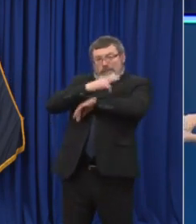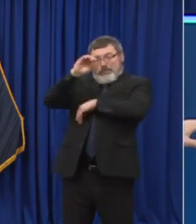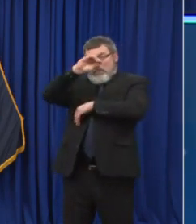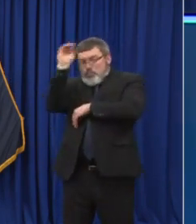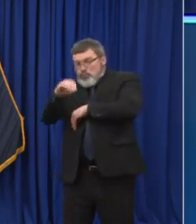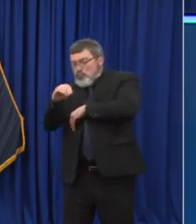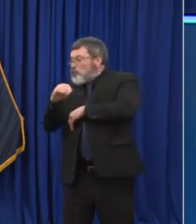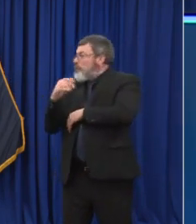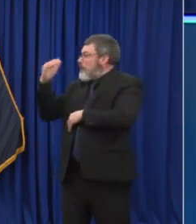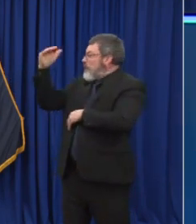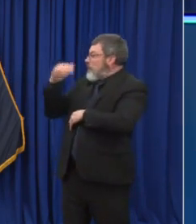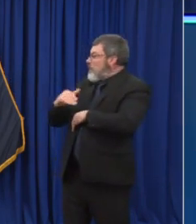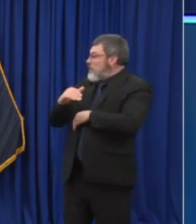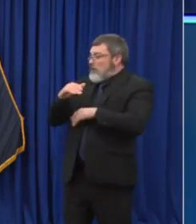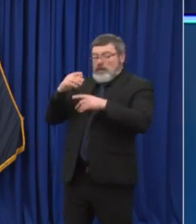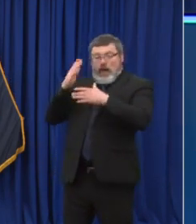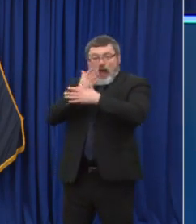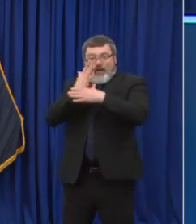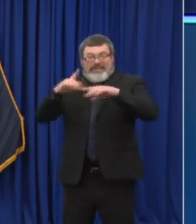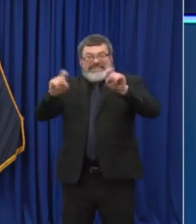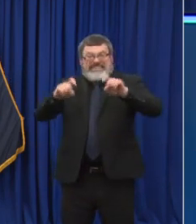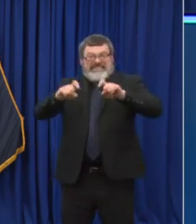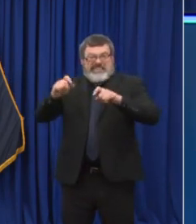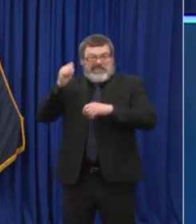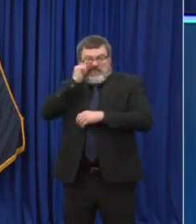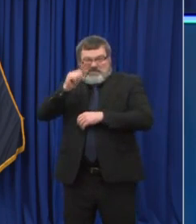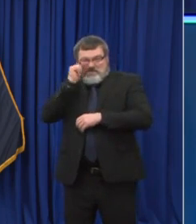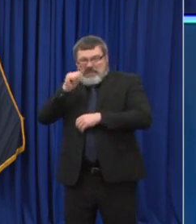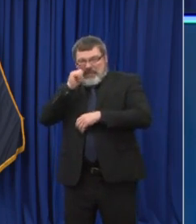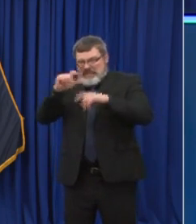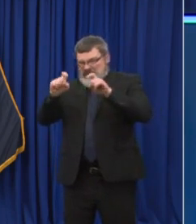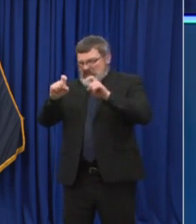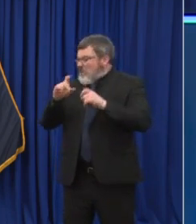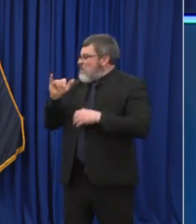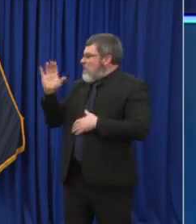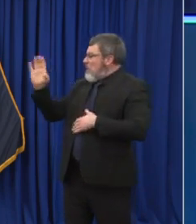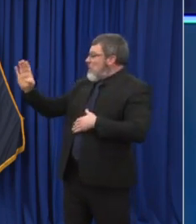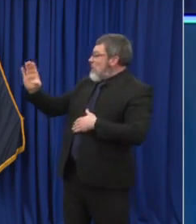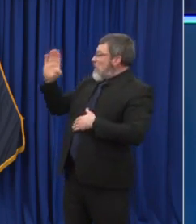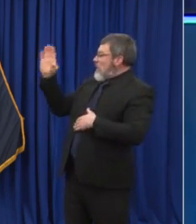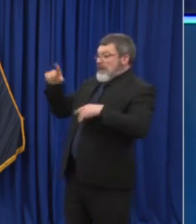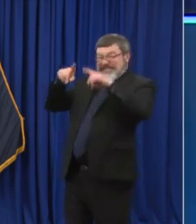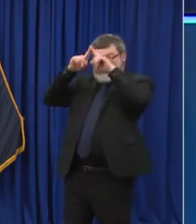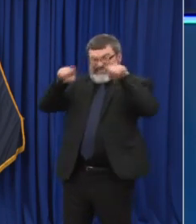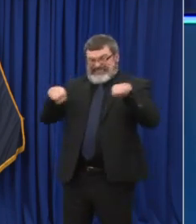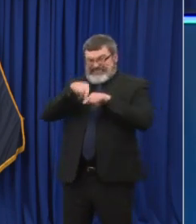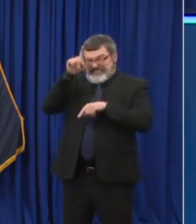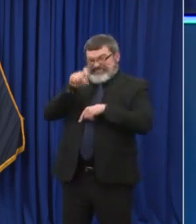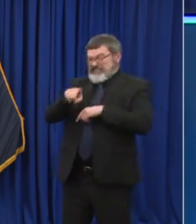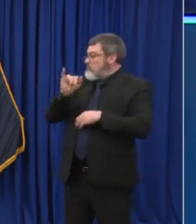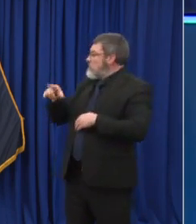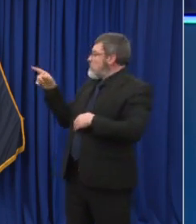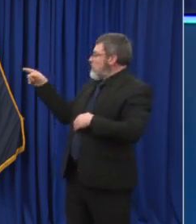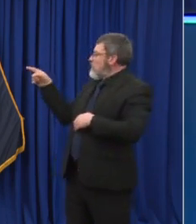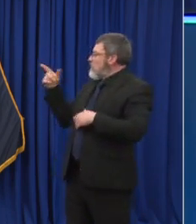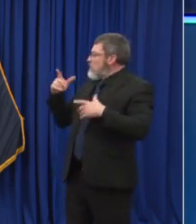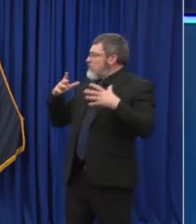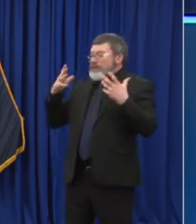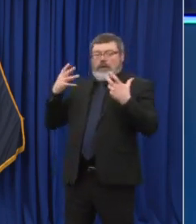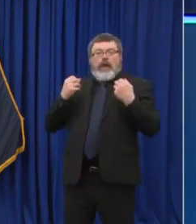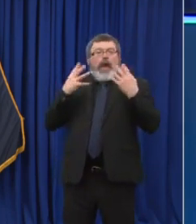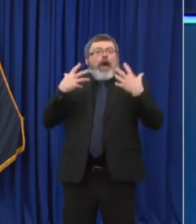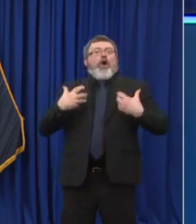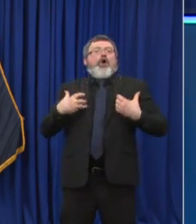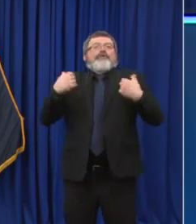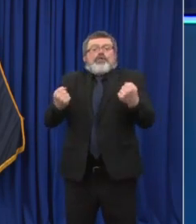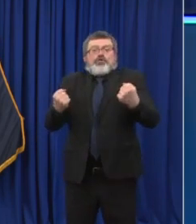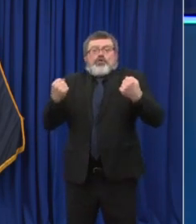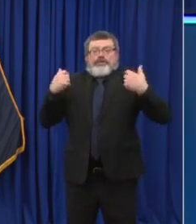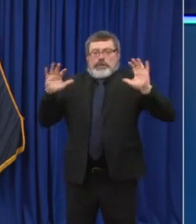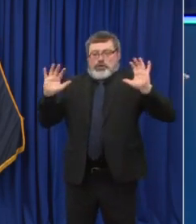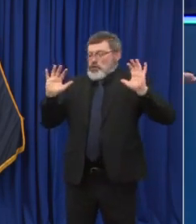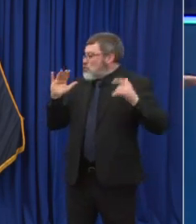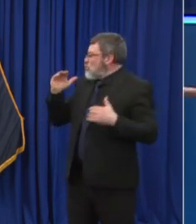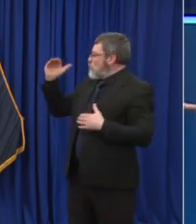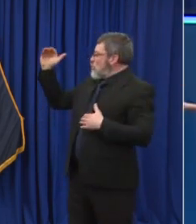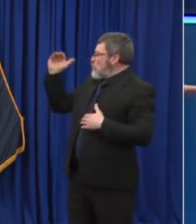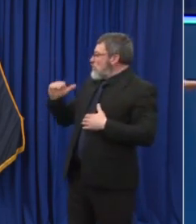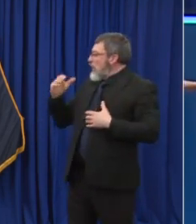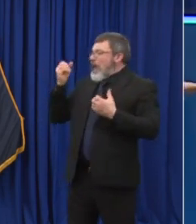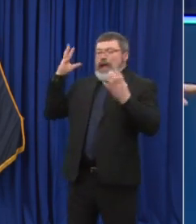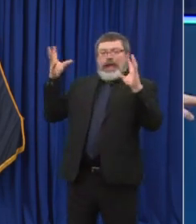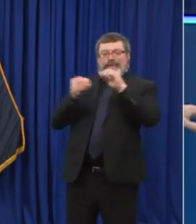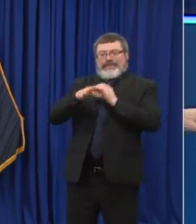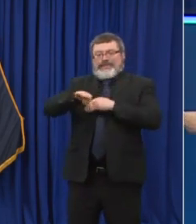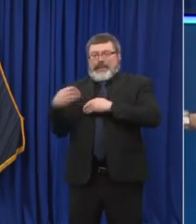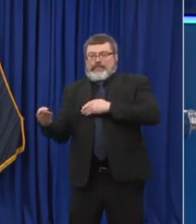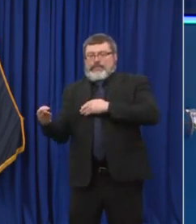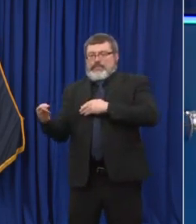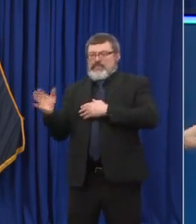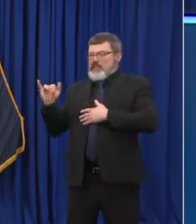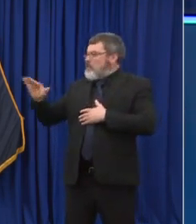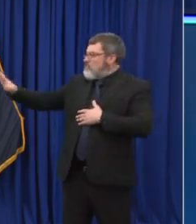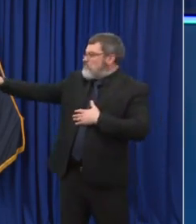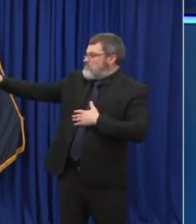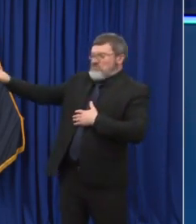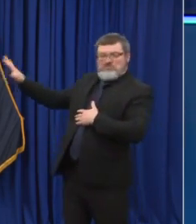ON THE SECOND LINE, YOU WILL SEE WHERE WE ARE TODAY, ACTIVE CASES, CURRE HOSPITALIZATIONS, CURRENT ACTIVE DAILY TESTS -- I AM SORRY, AVERAGE DAILY TESTS.